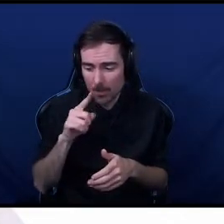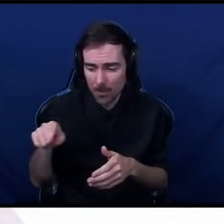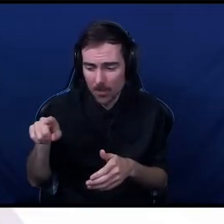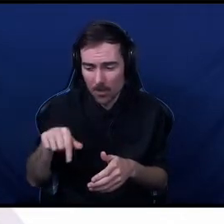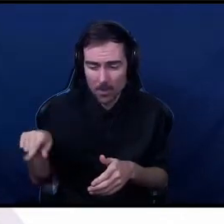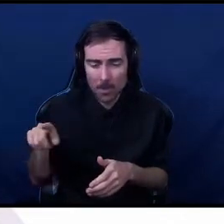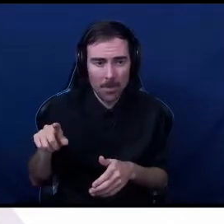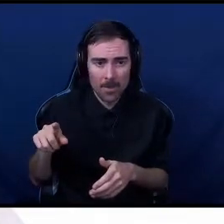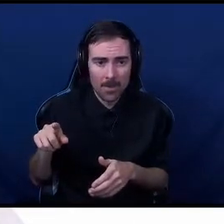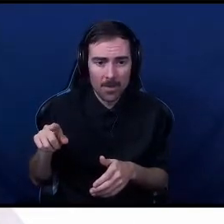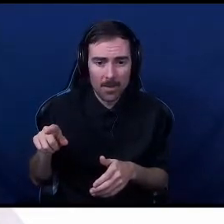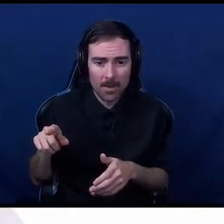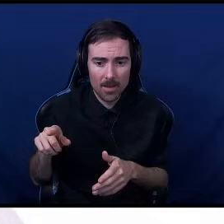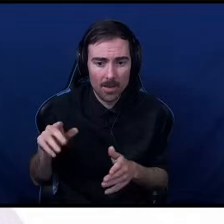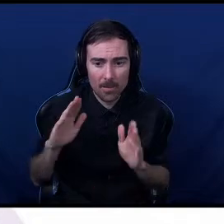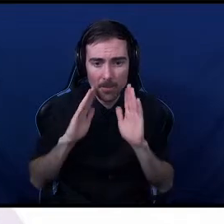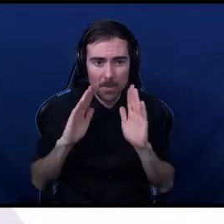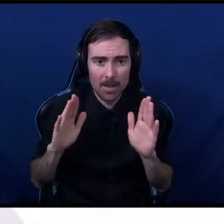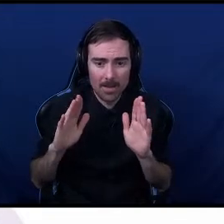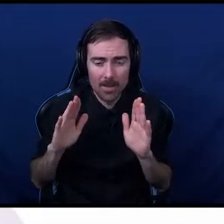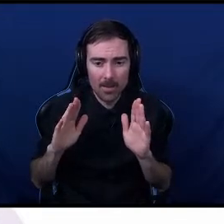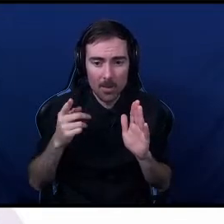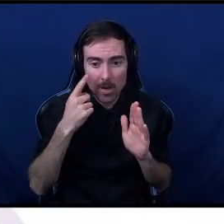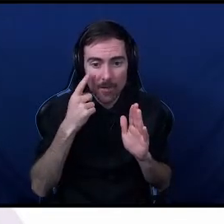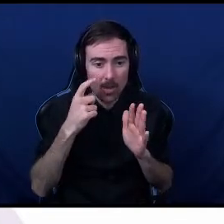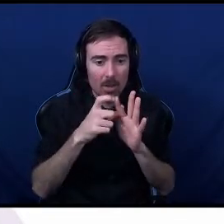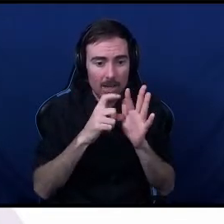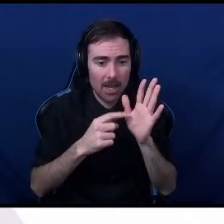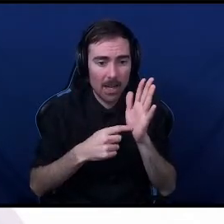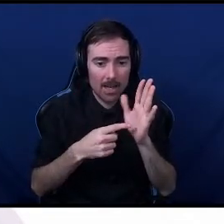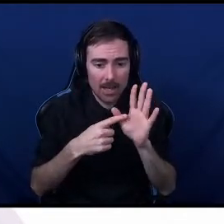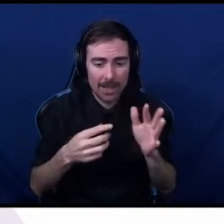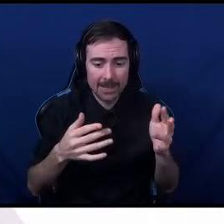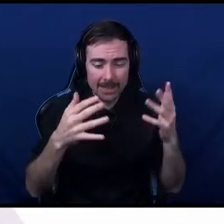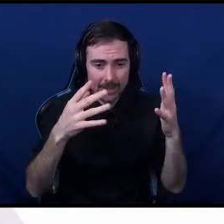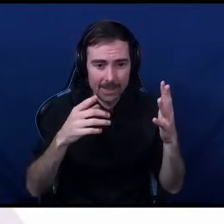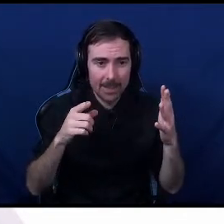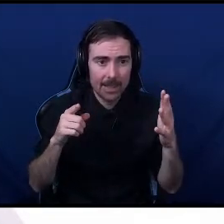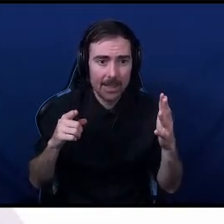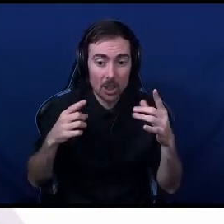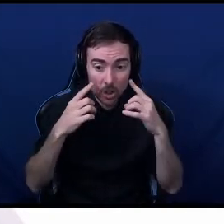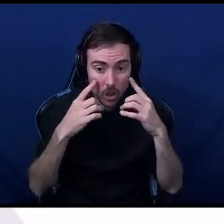when you were looking at sort of the data and the statistics in 2019, it just shows what we're missing out on as a broader